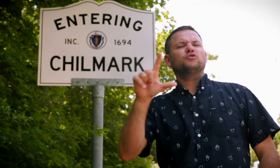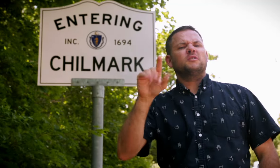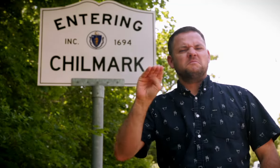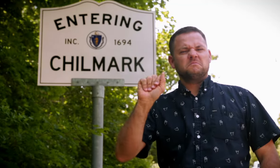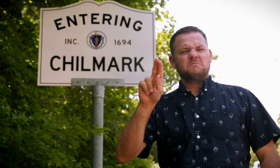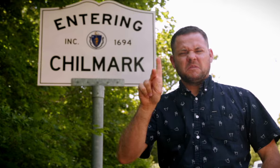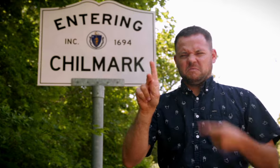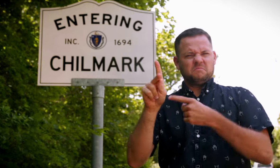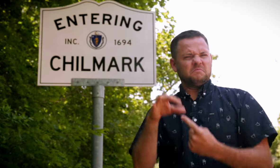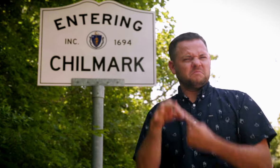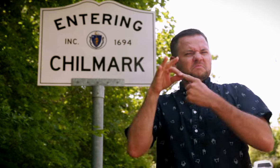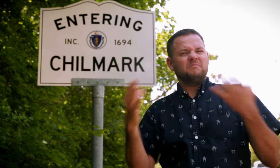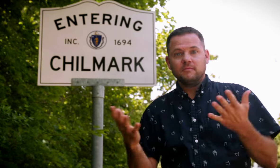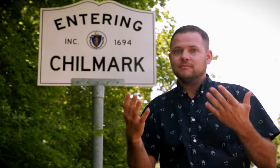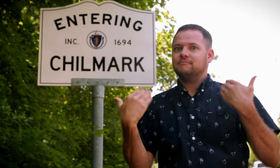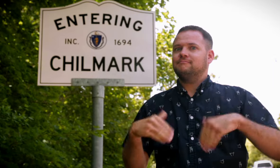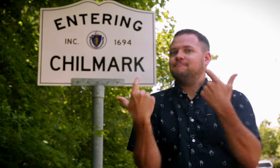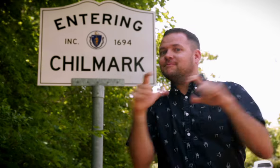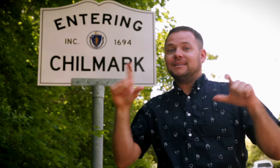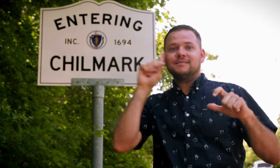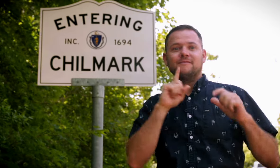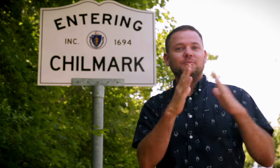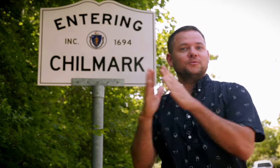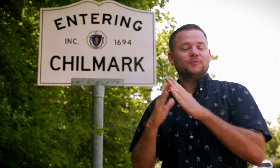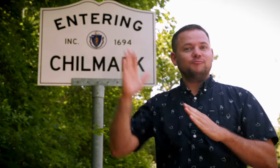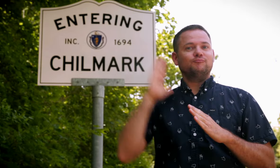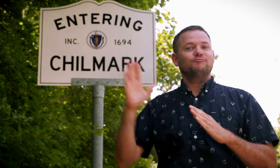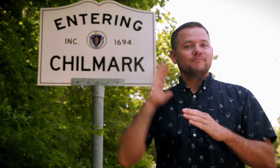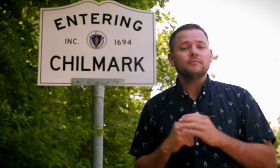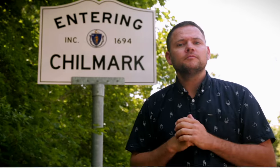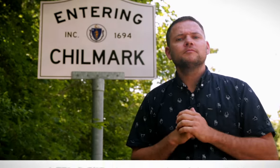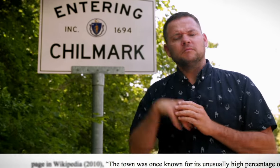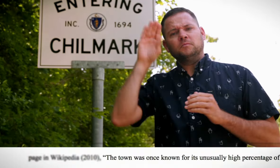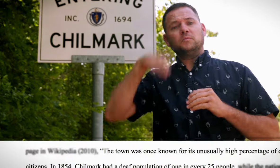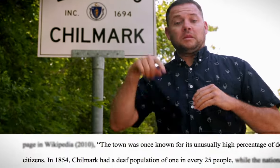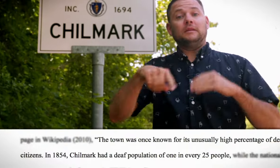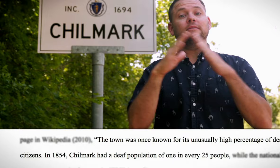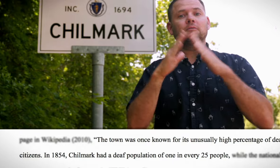And we're here at Chilmark. This town housed the largest population of deaf people on the island.